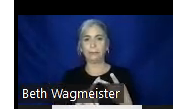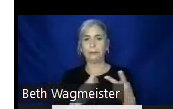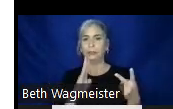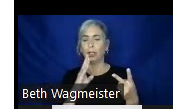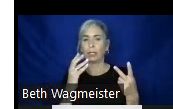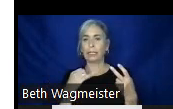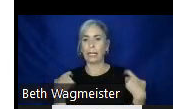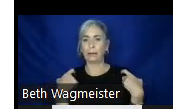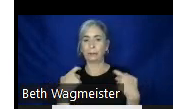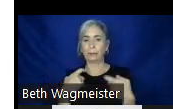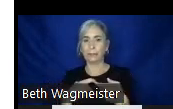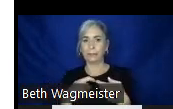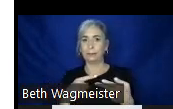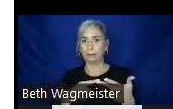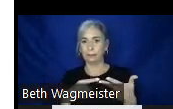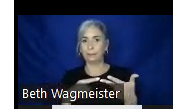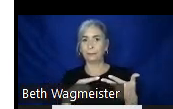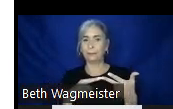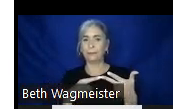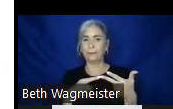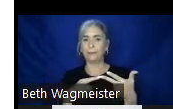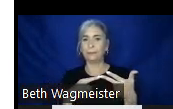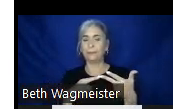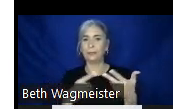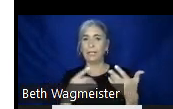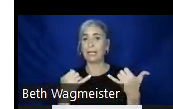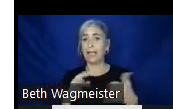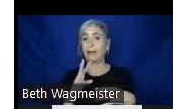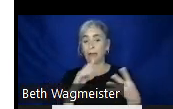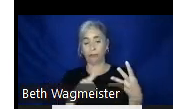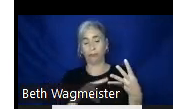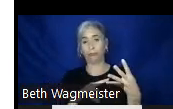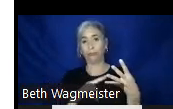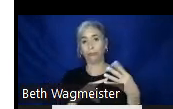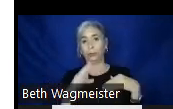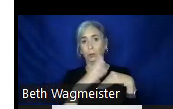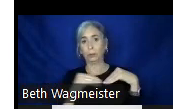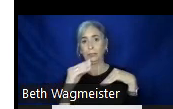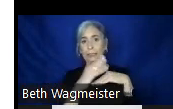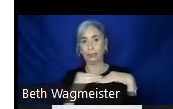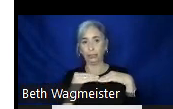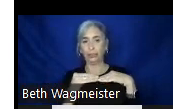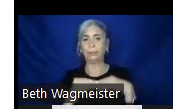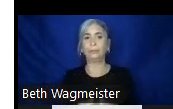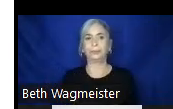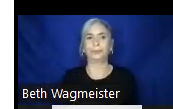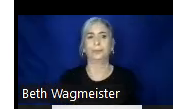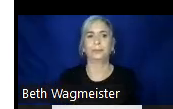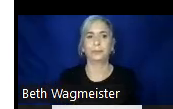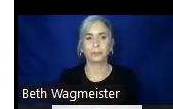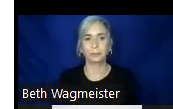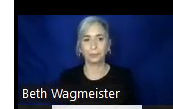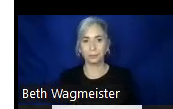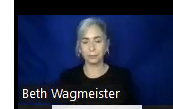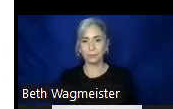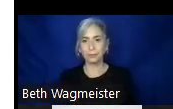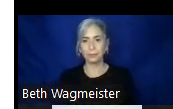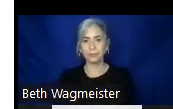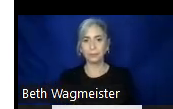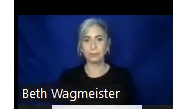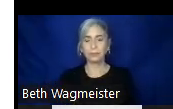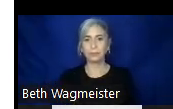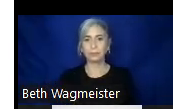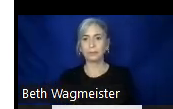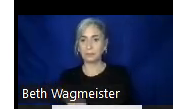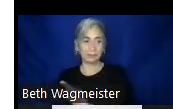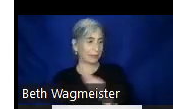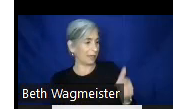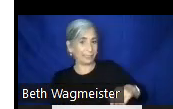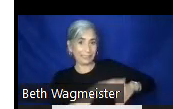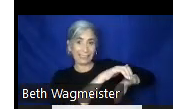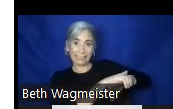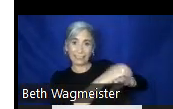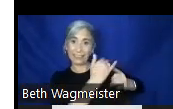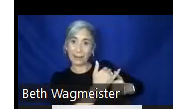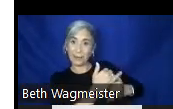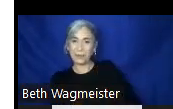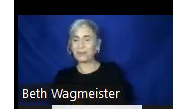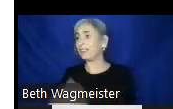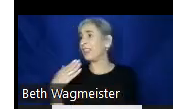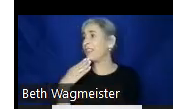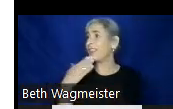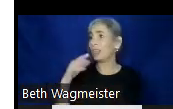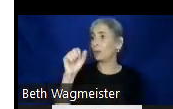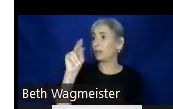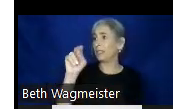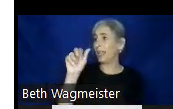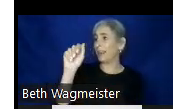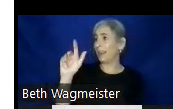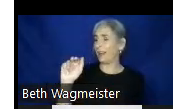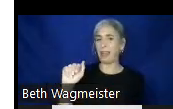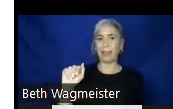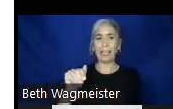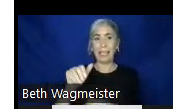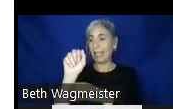translation) And now back to English. >> HOST: American Sign Language interpretation